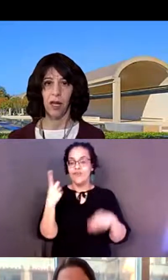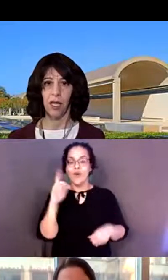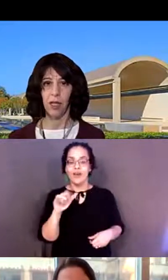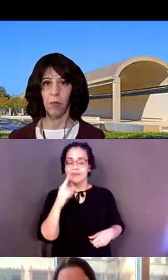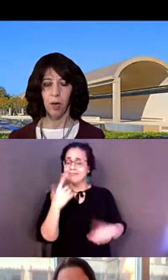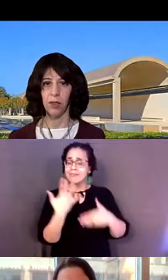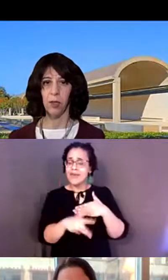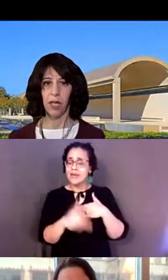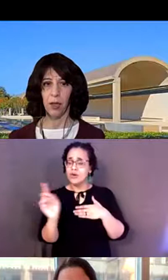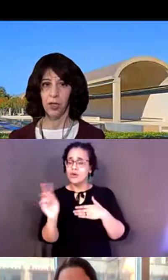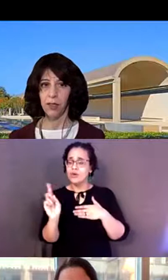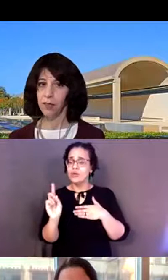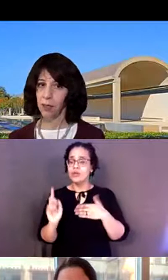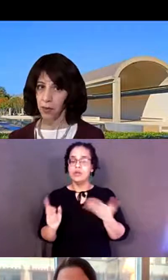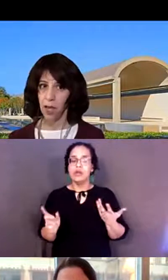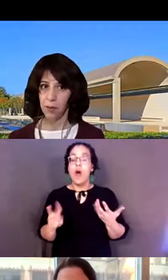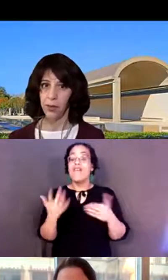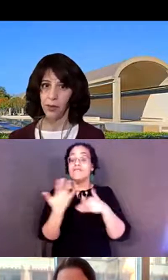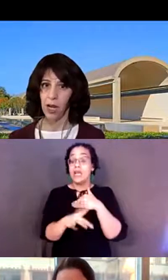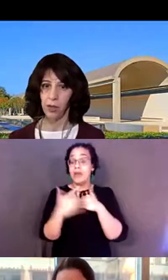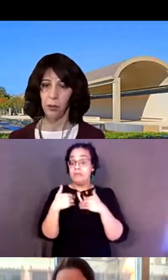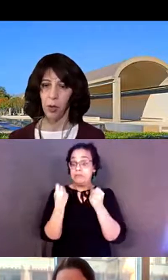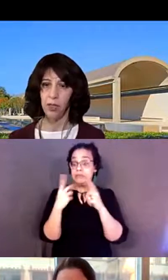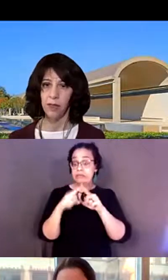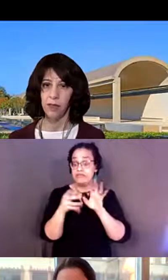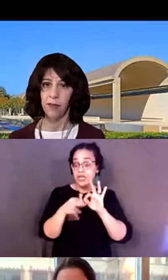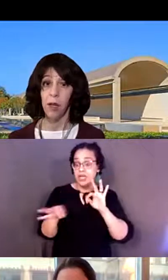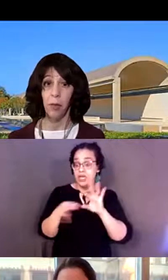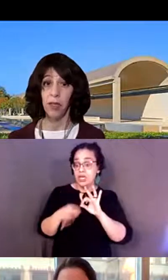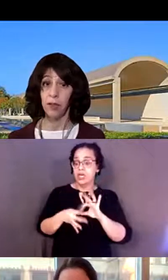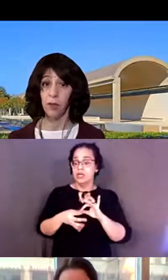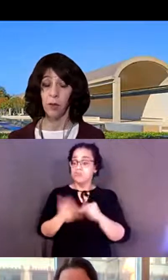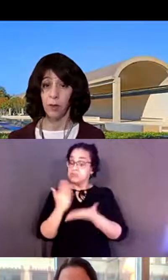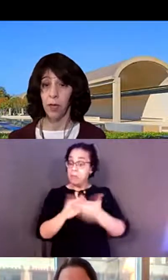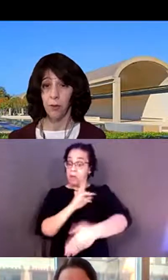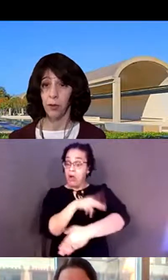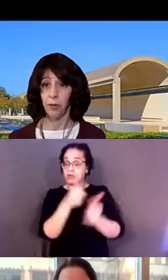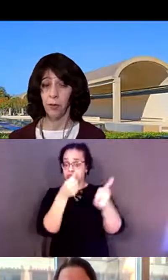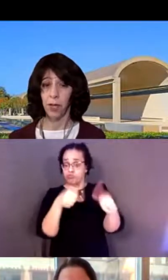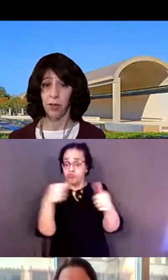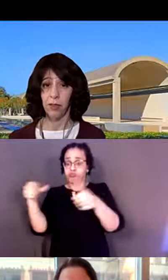in multiple languages. Some of the hospitals are actually posting this but